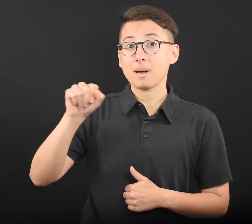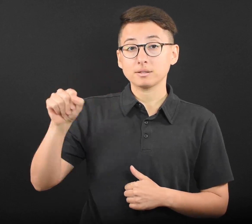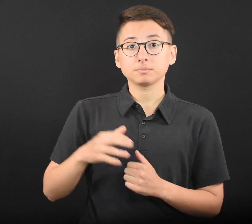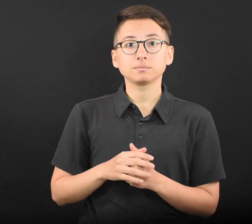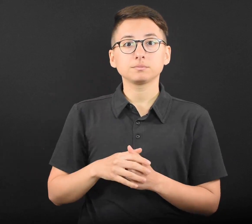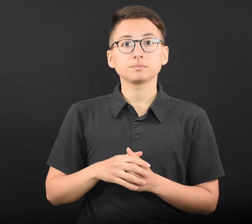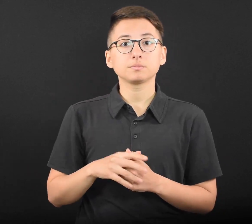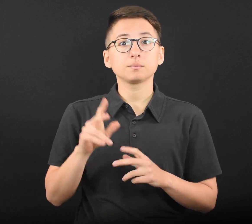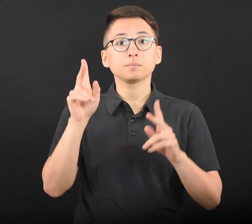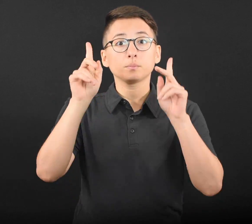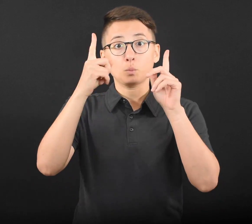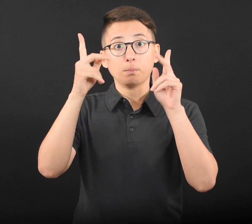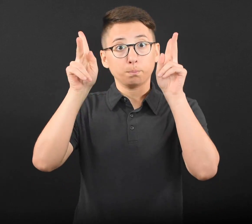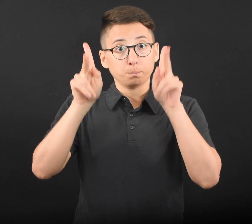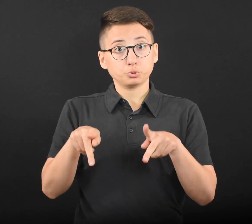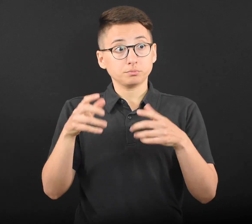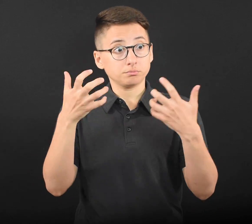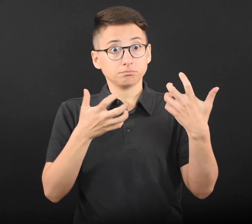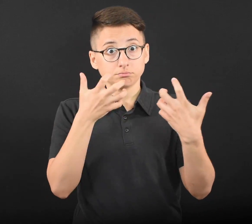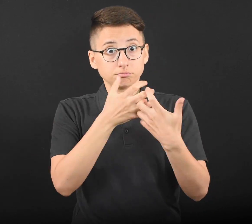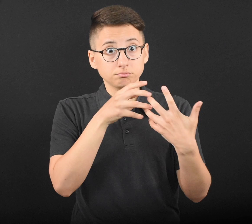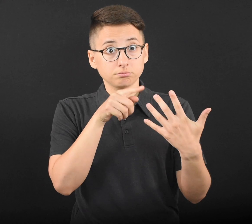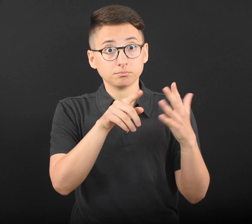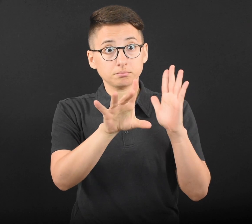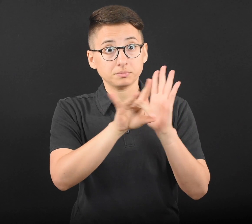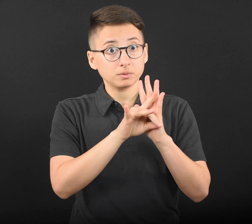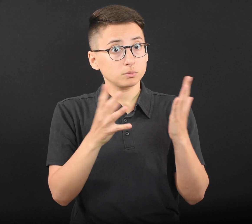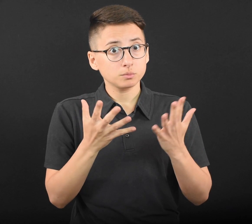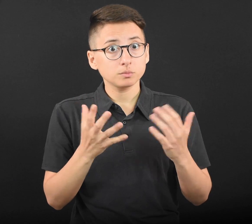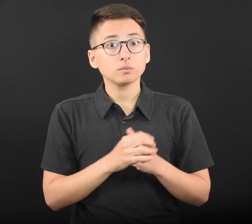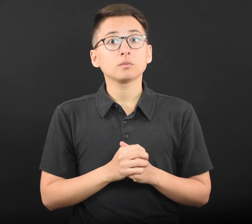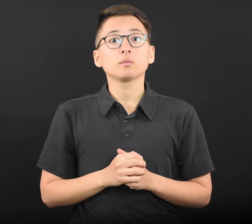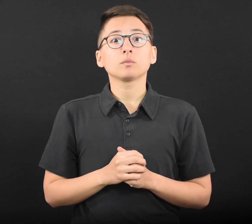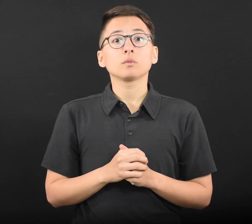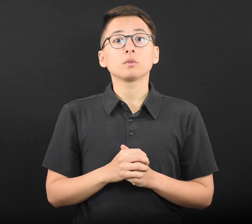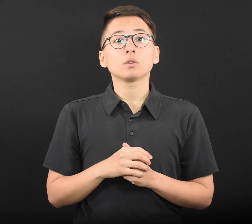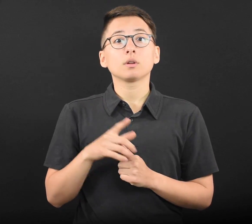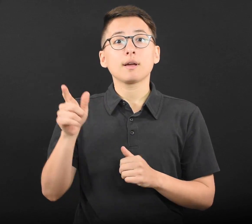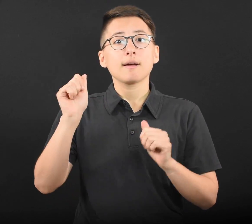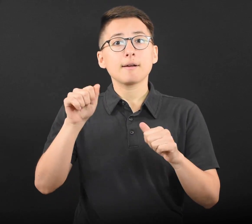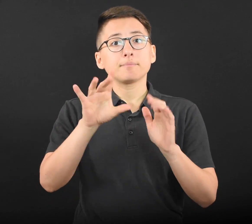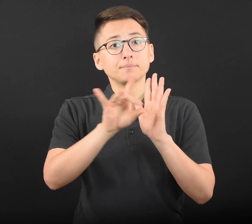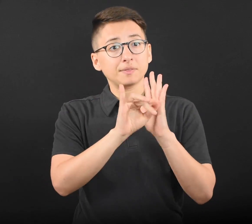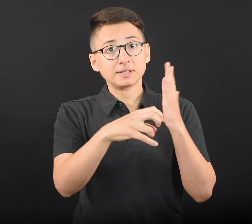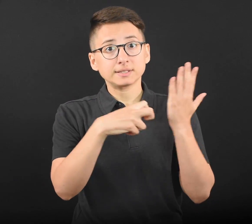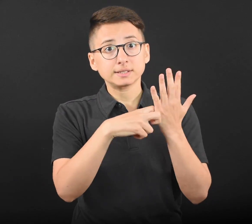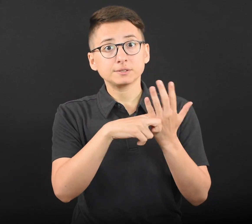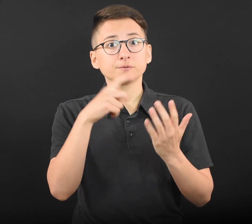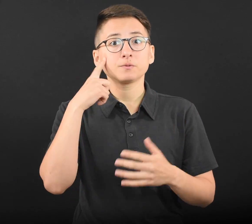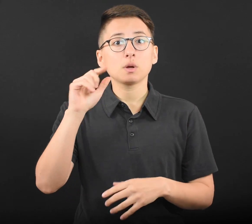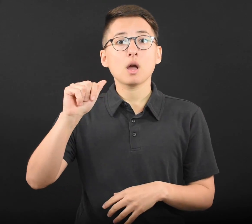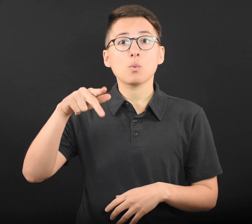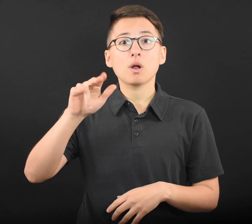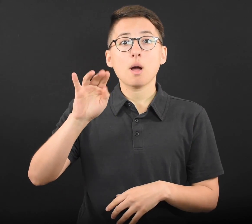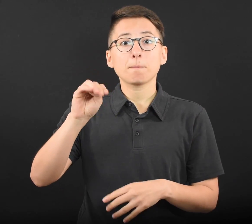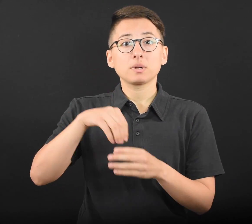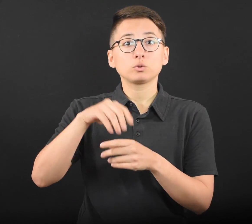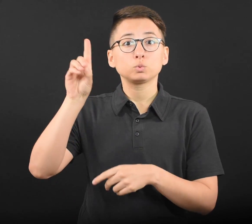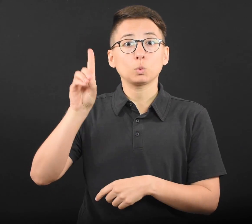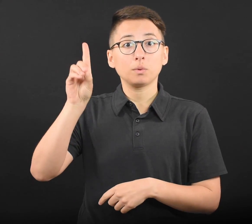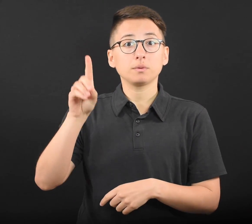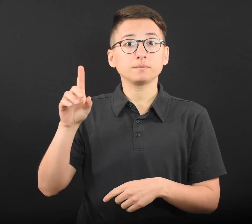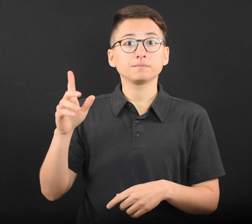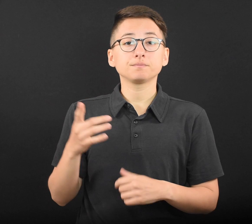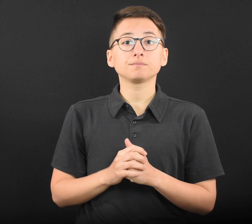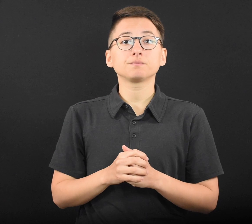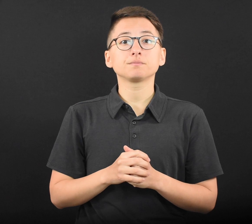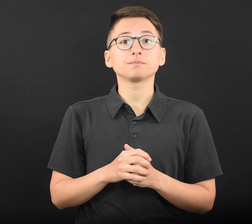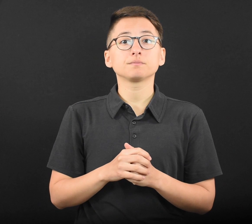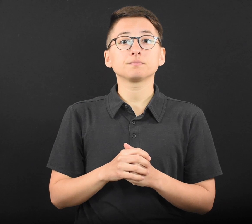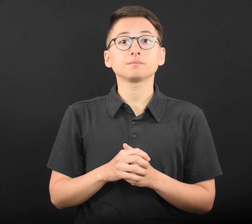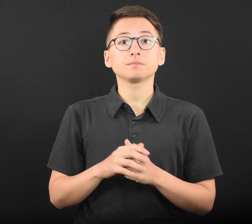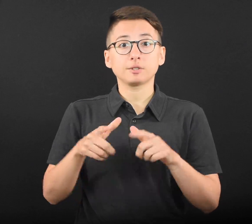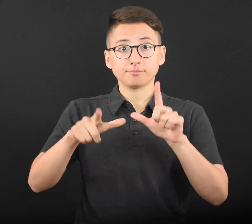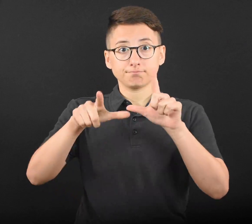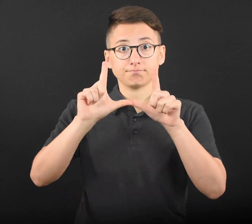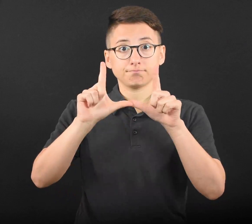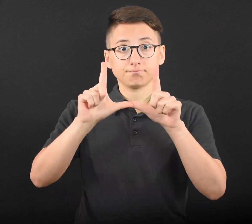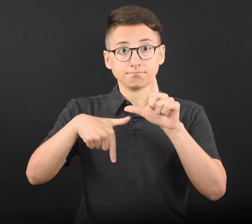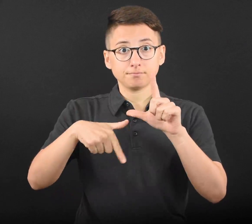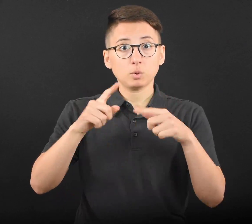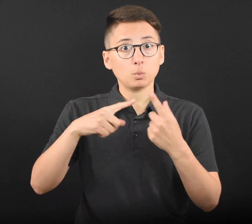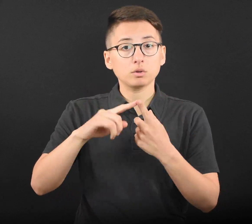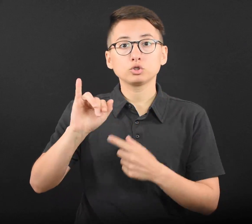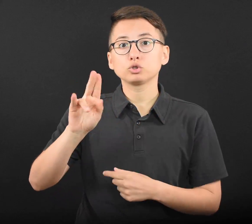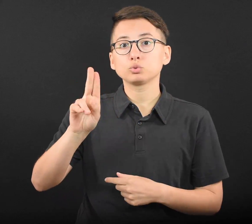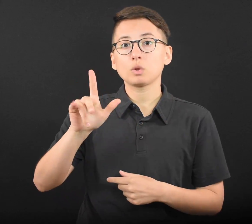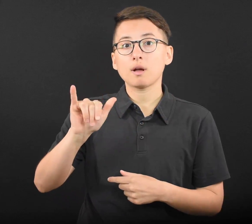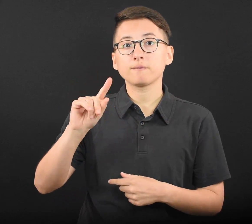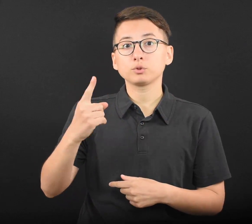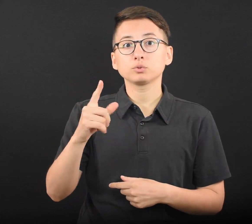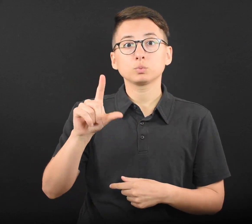Eligible for one entrance to the Great Lakes Aquarium in Duluth. Valid until July 1, 2023.